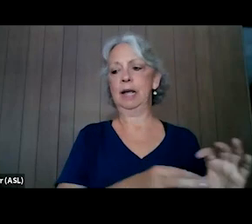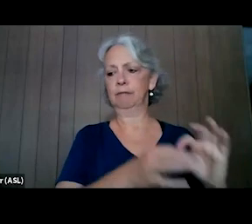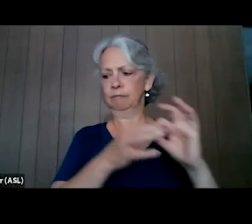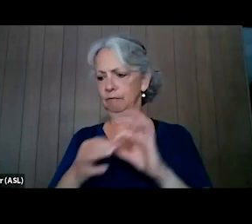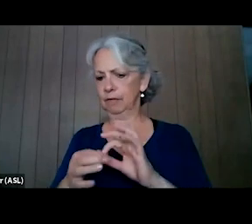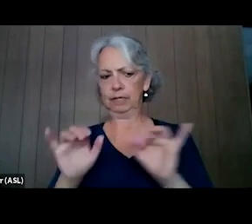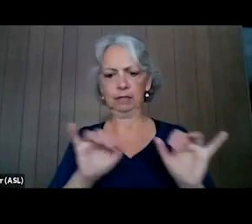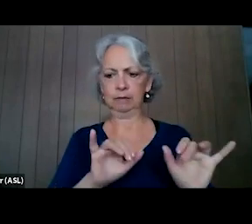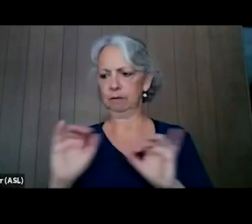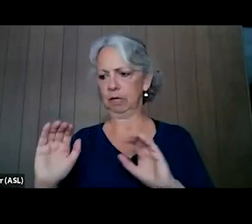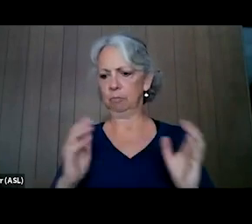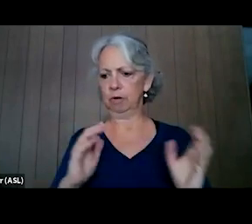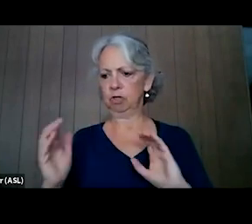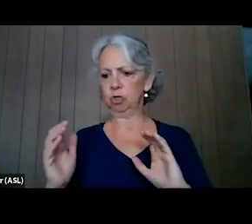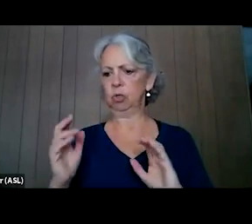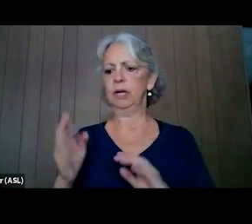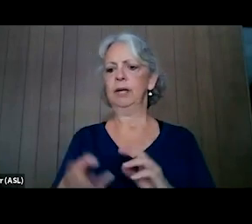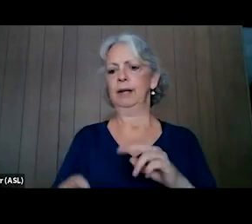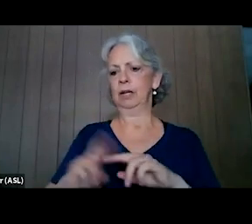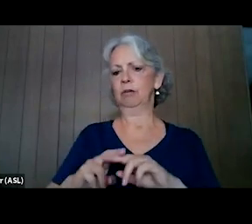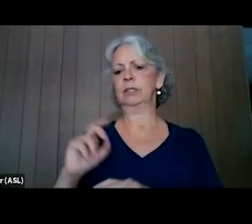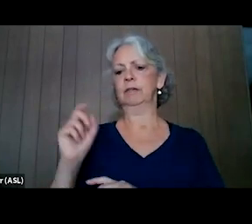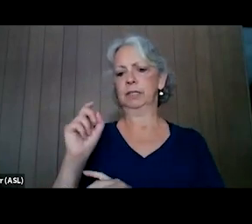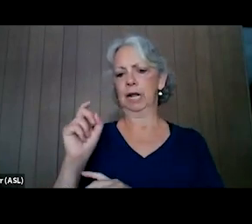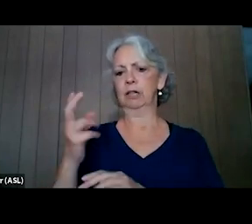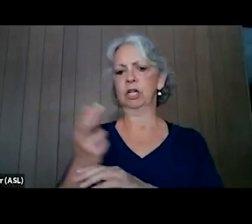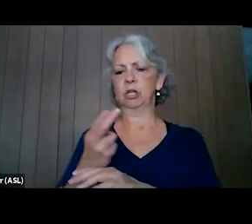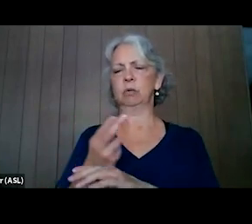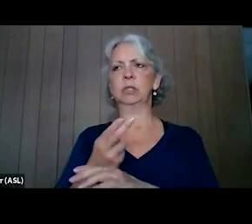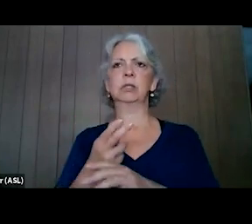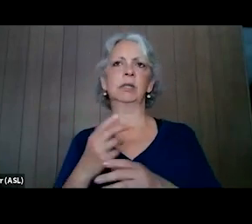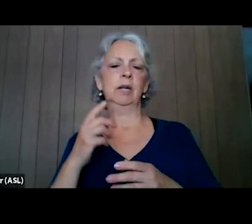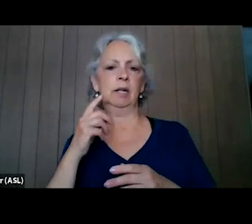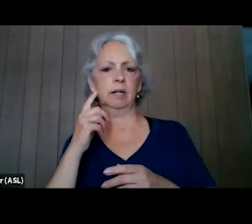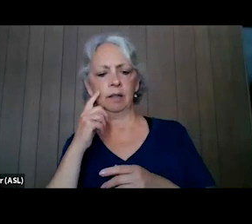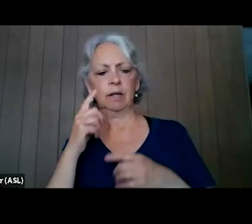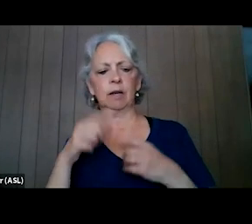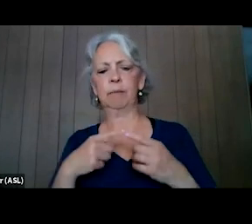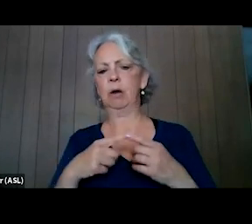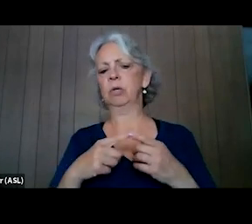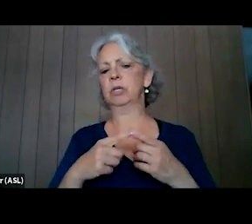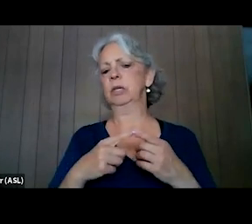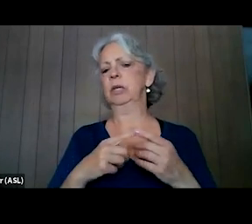increase in xylazine, it's important to also consider kind of what this data will show once they're able to kind of get more data